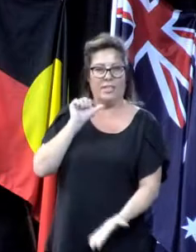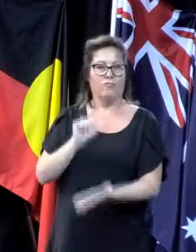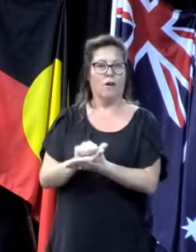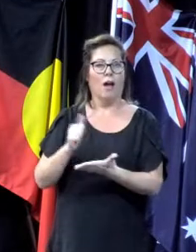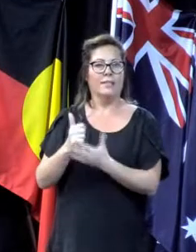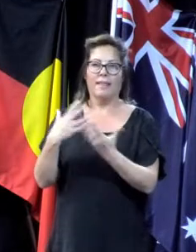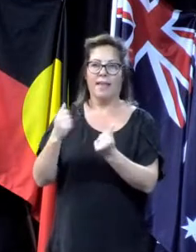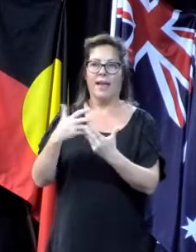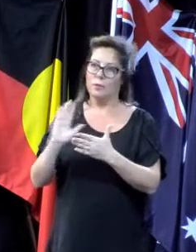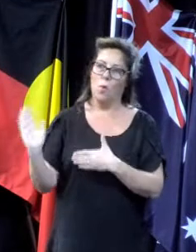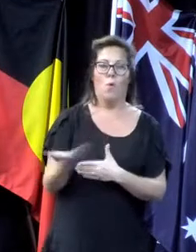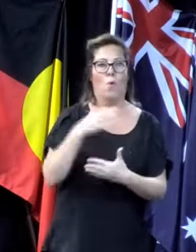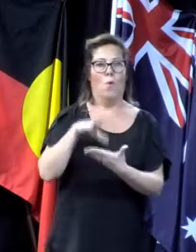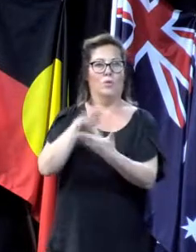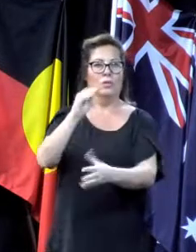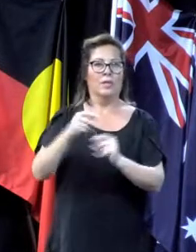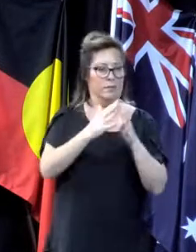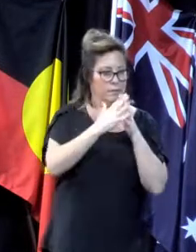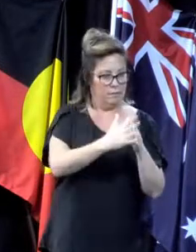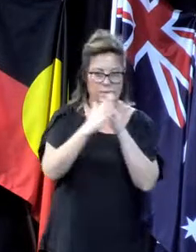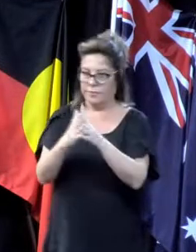I think it is the passion of leadership.